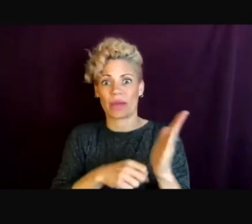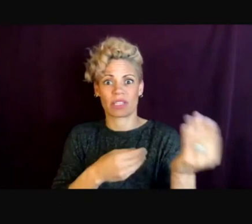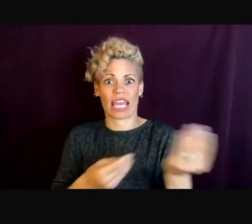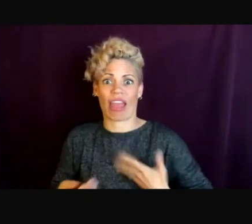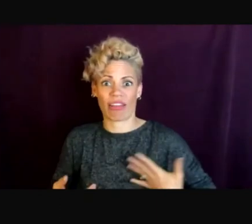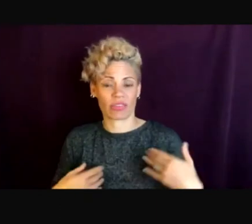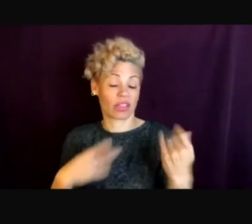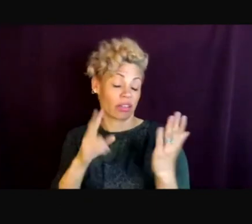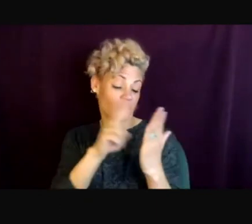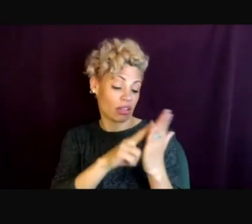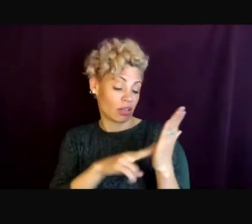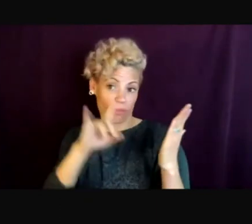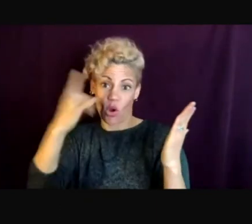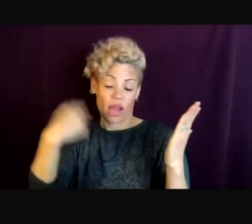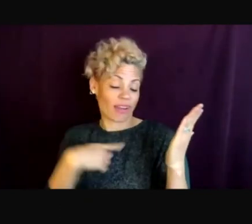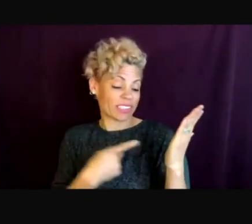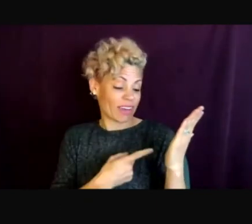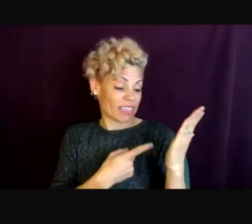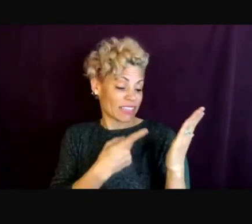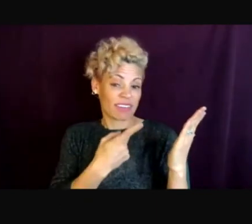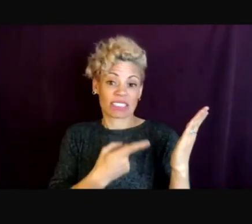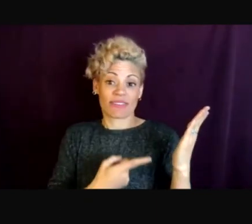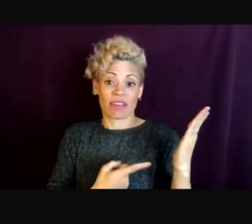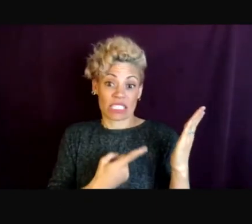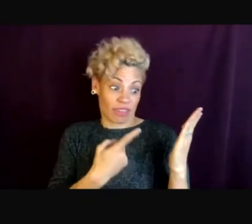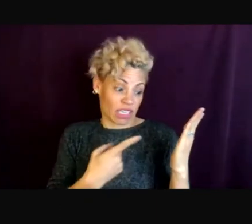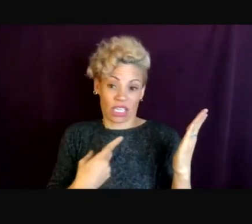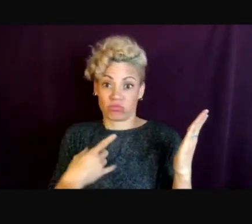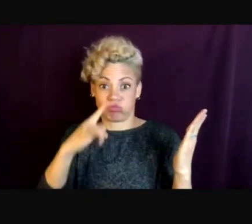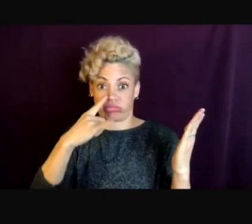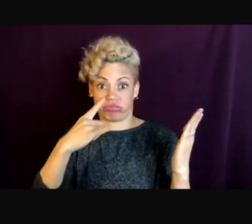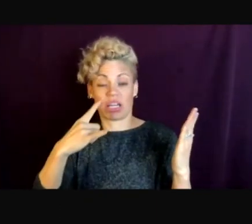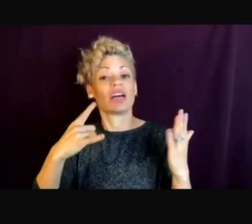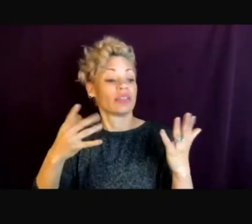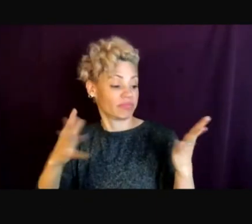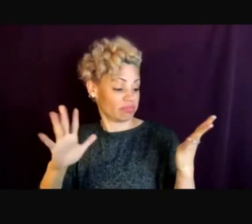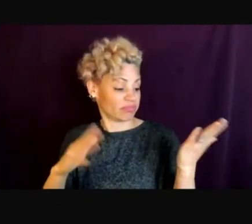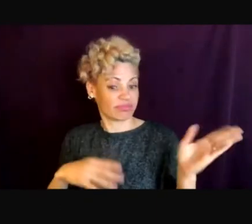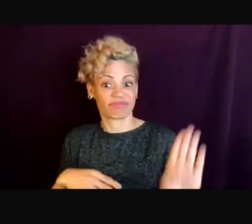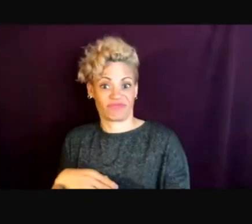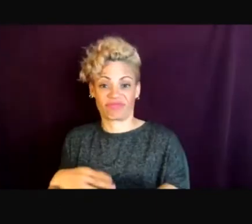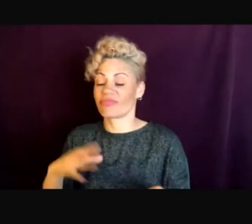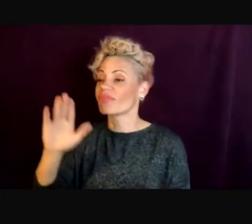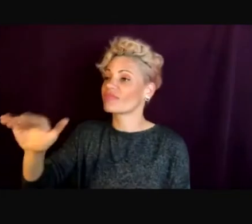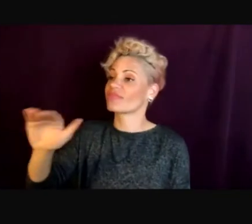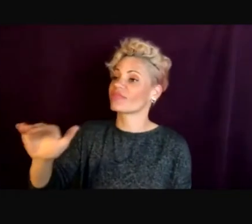Got through with it, and I said, "Your Holiness, I can not live with myself